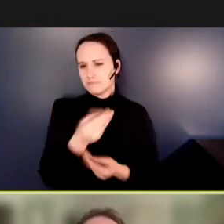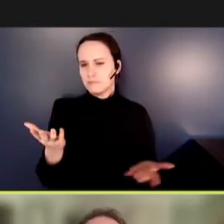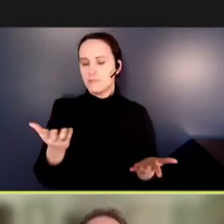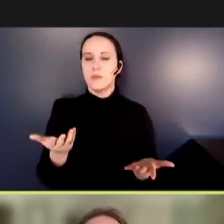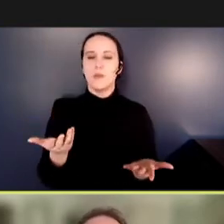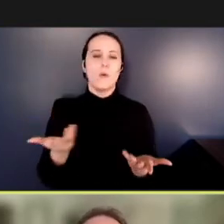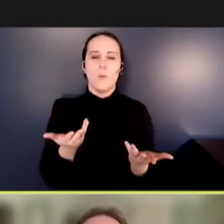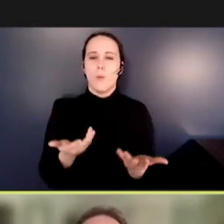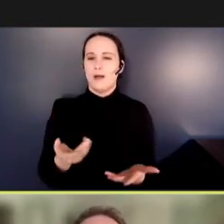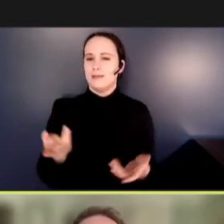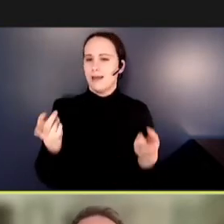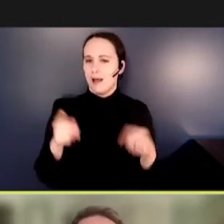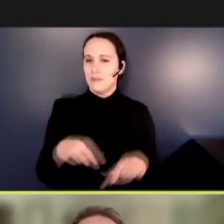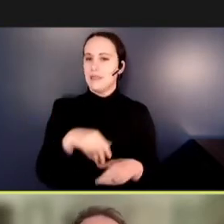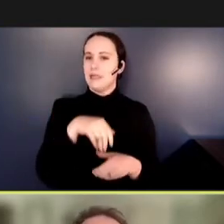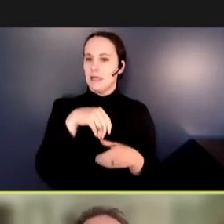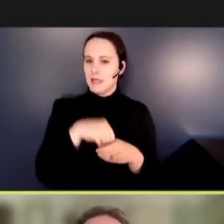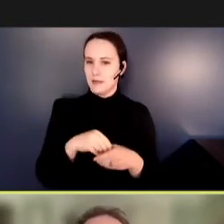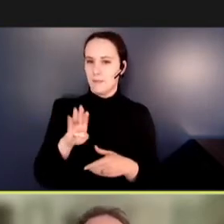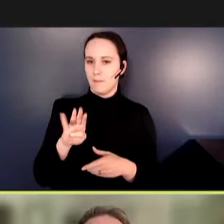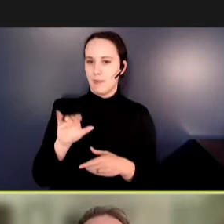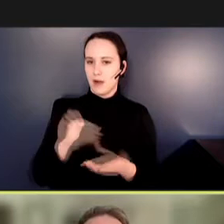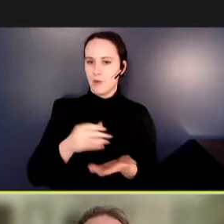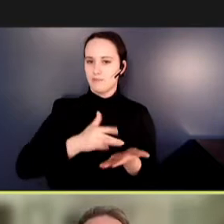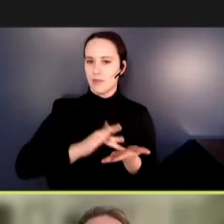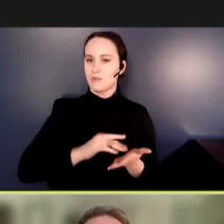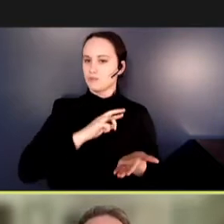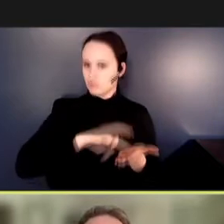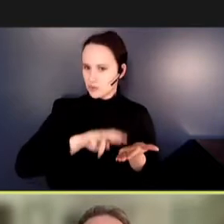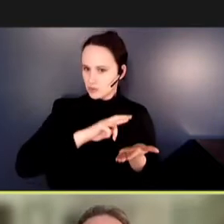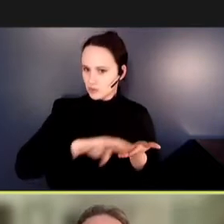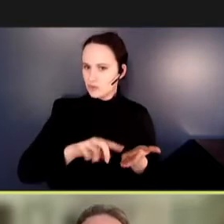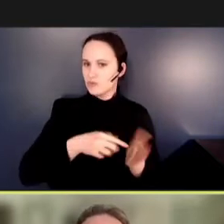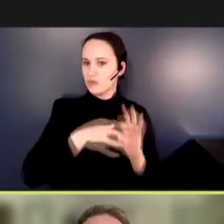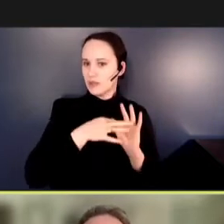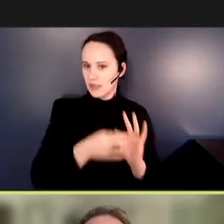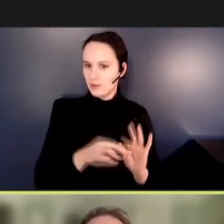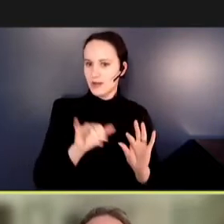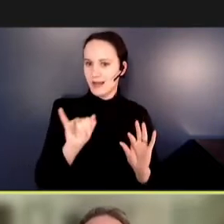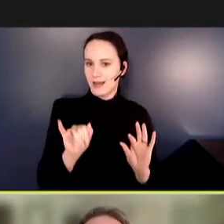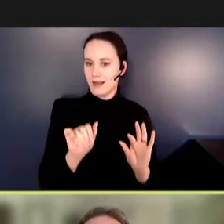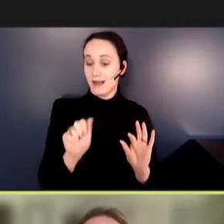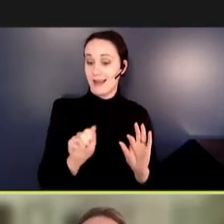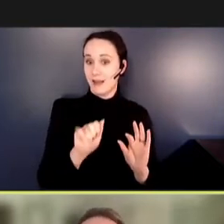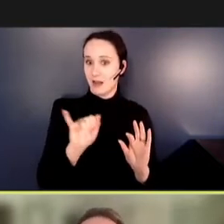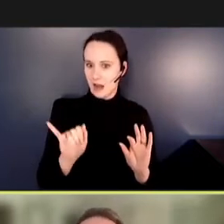biomedical research and the application of AI advanced computing machine learning. And in